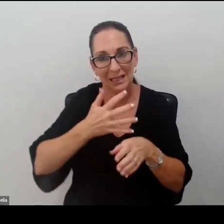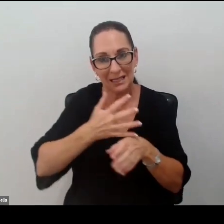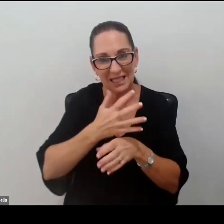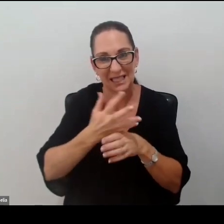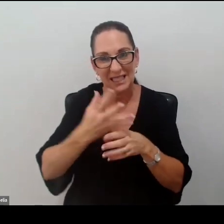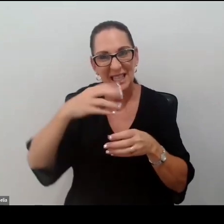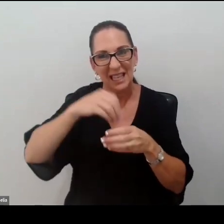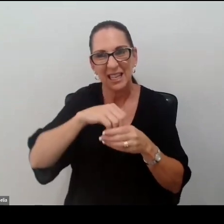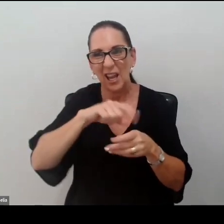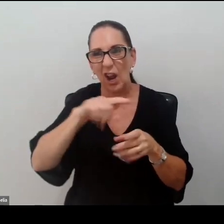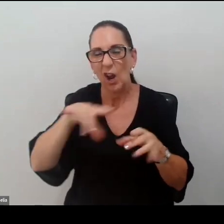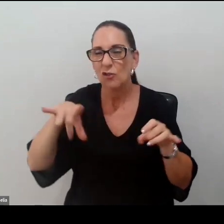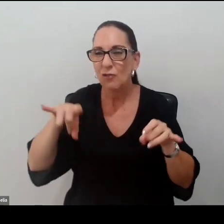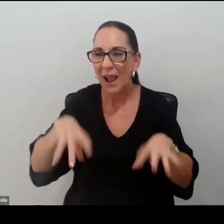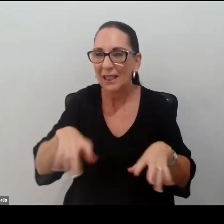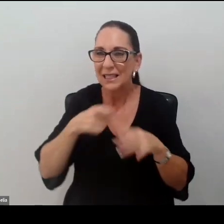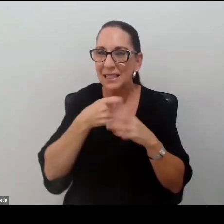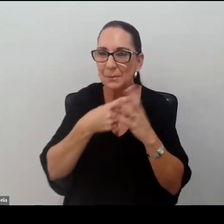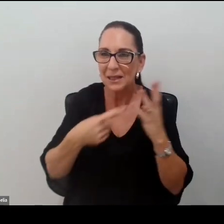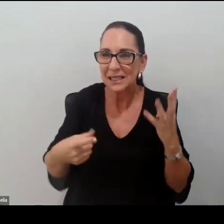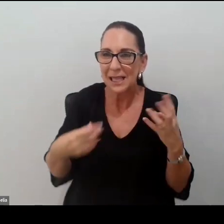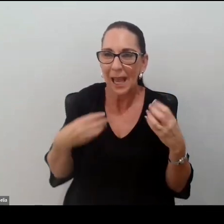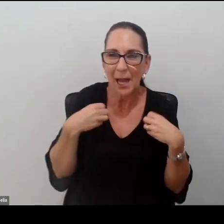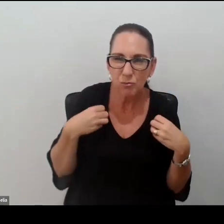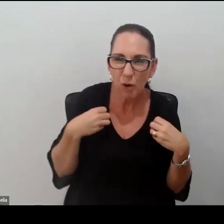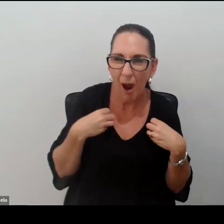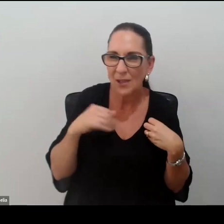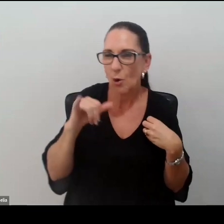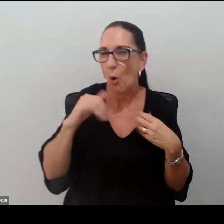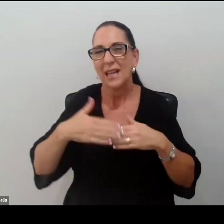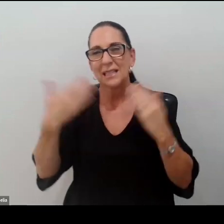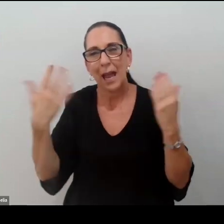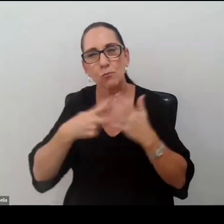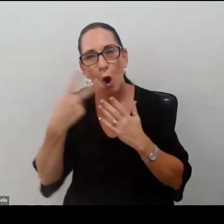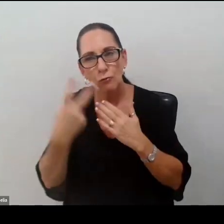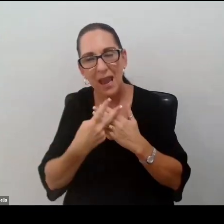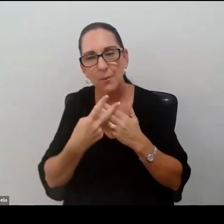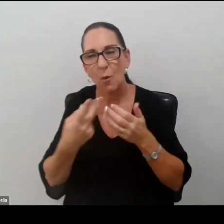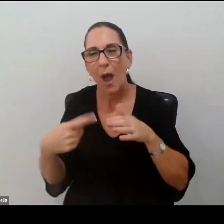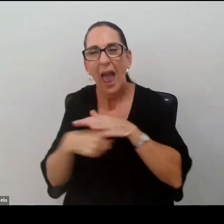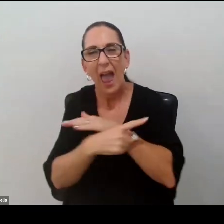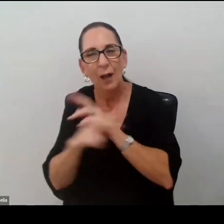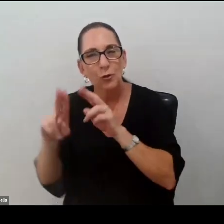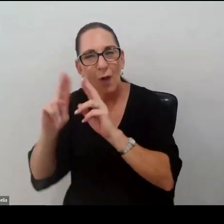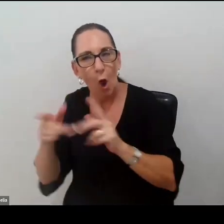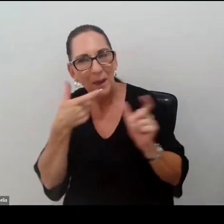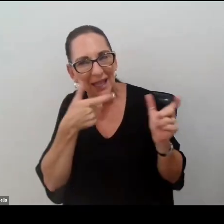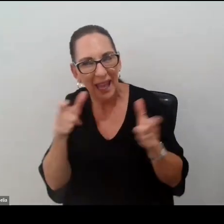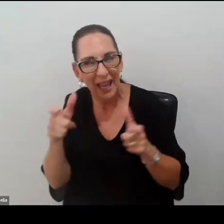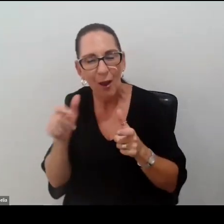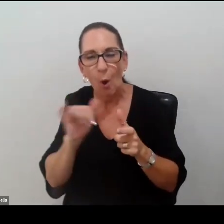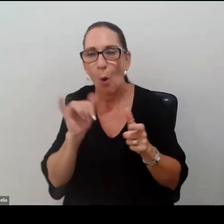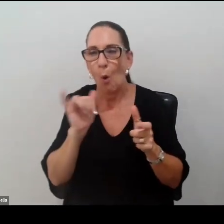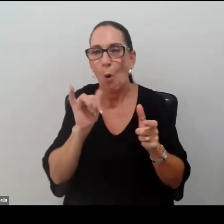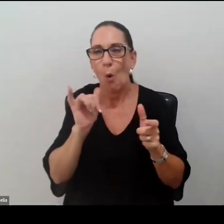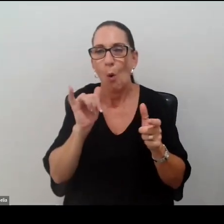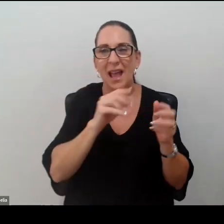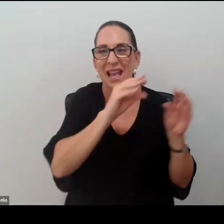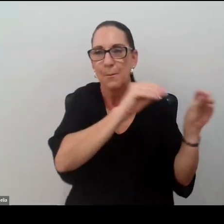Enterprises, day programs out of home care, immigration detention, and in the family home.